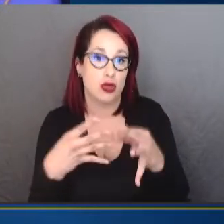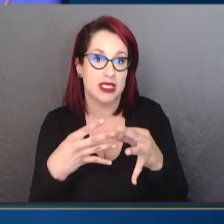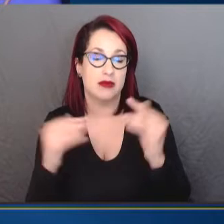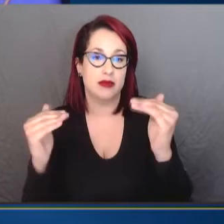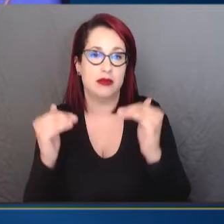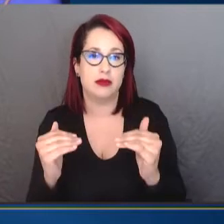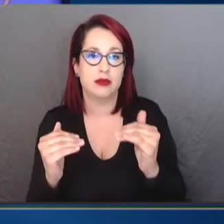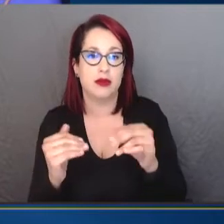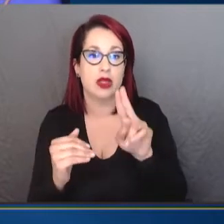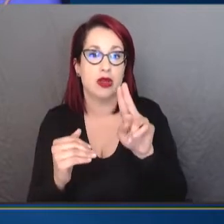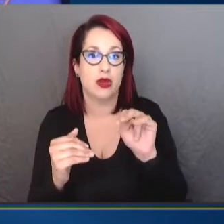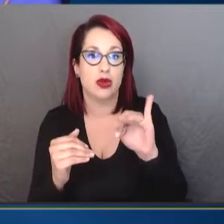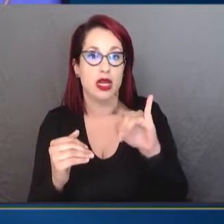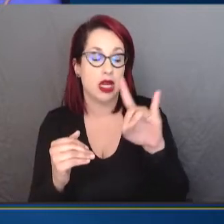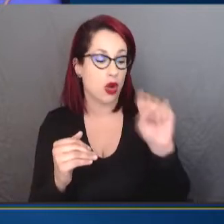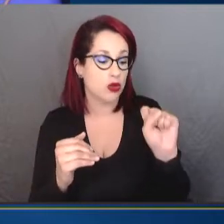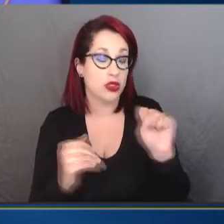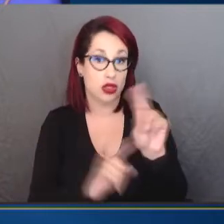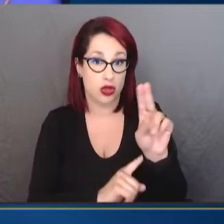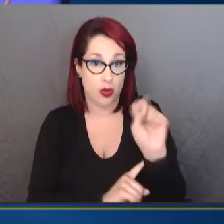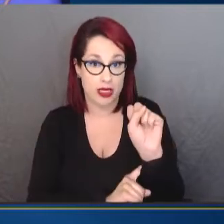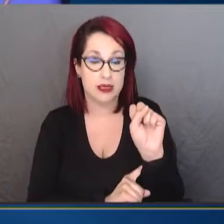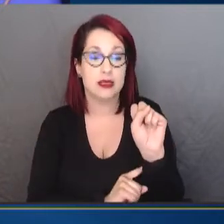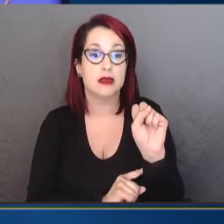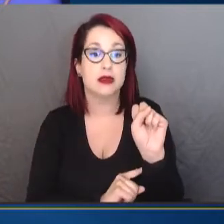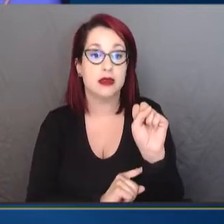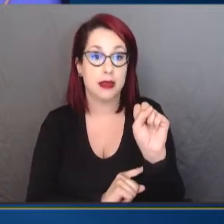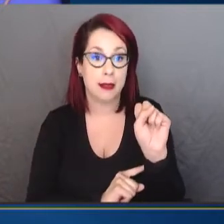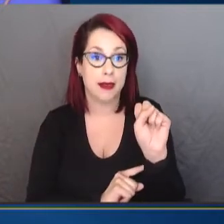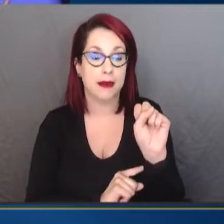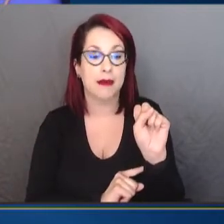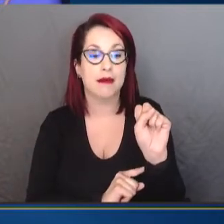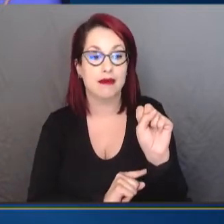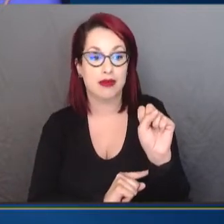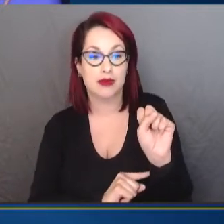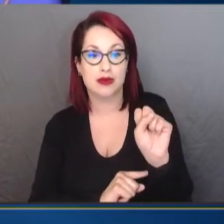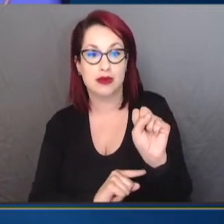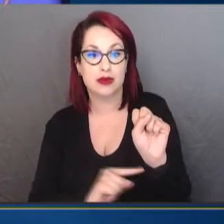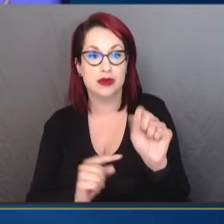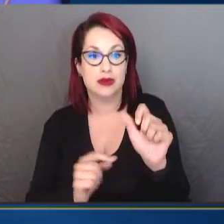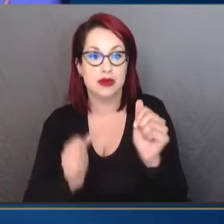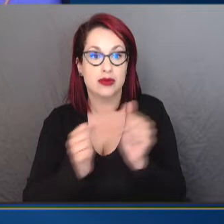Marvin Figueroa: